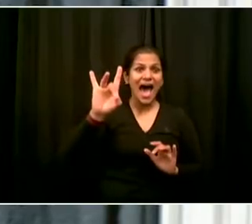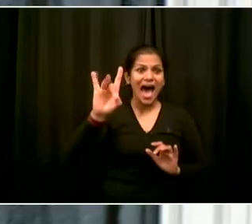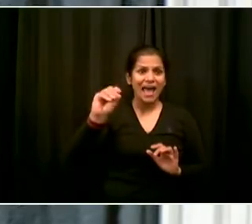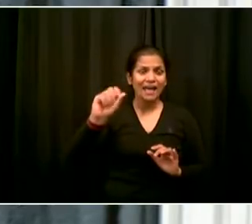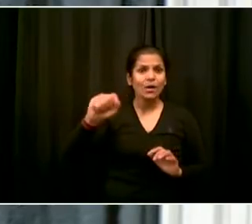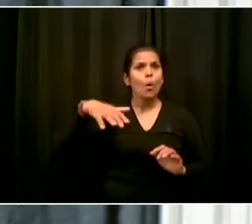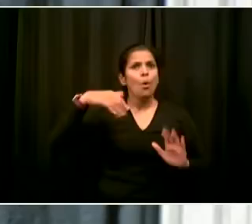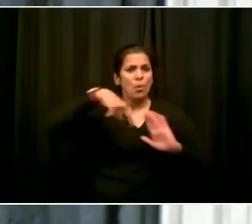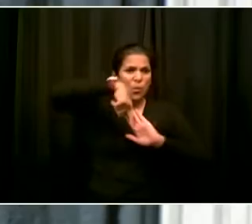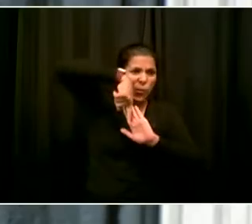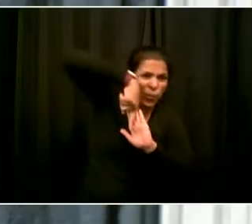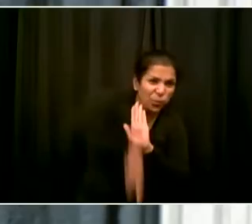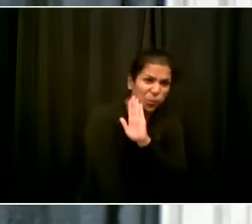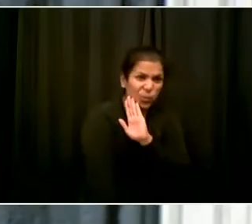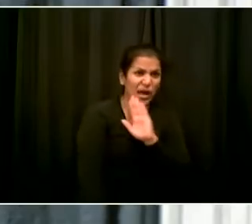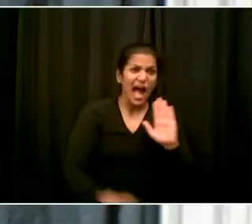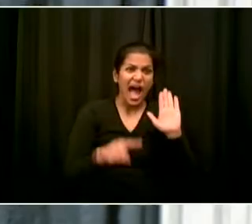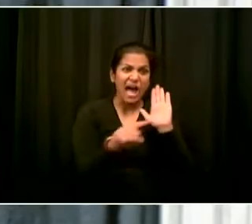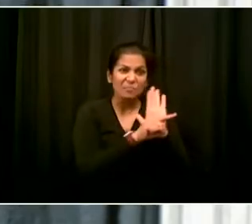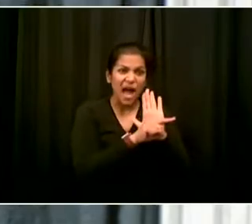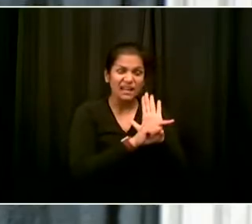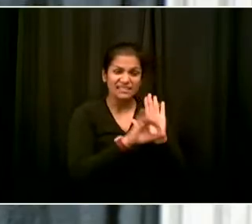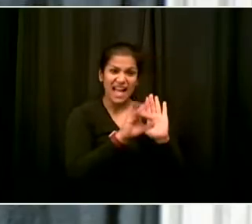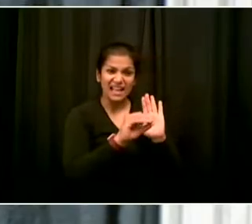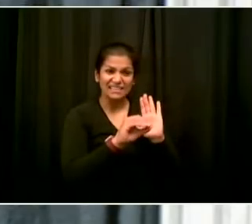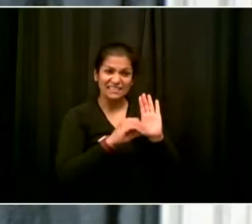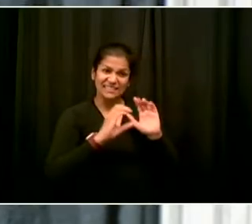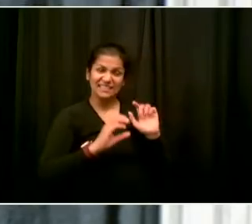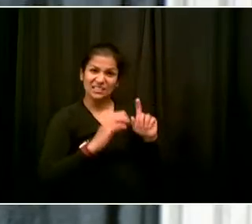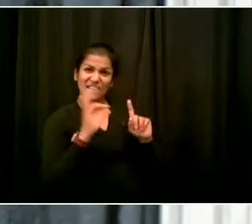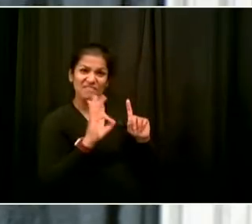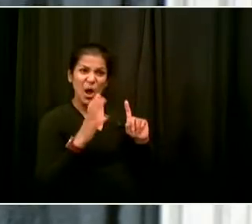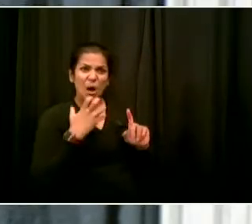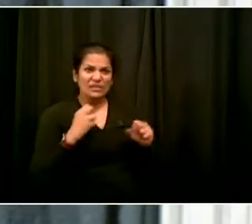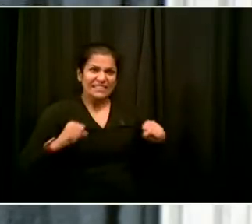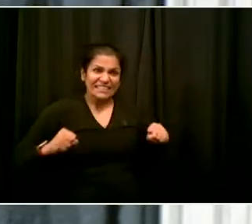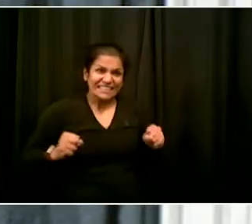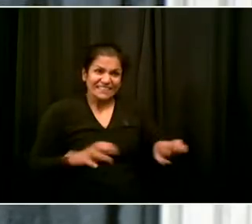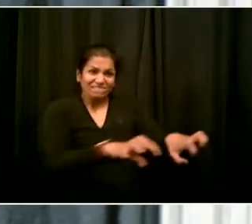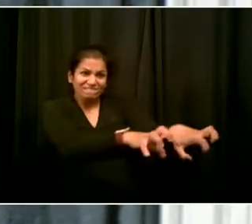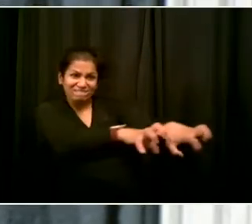THAT'S AT MINUS 80 DEGREES CELCIUS AS WELL AS MILLIONS OF